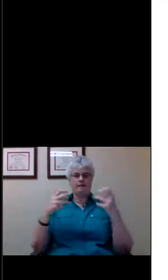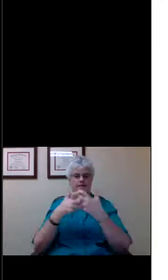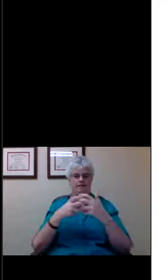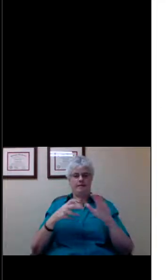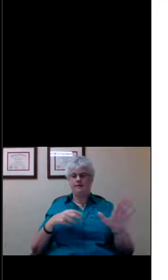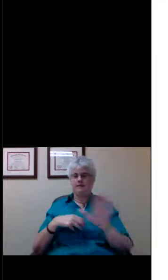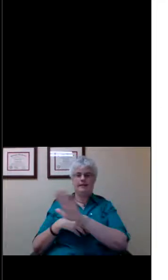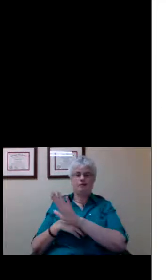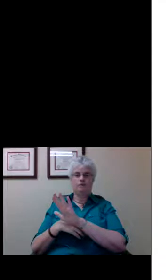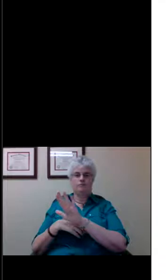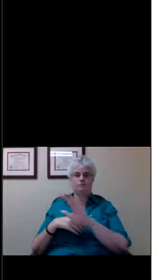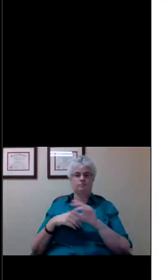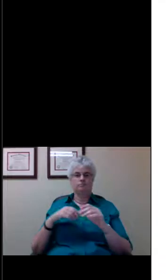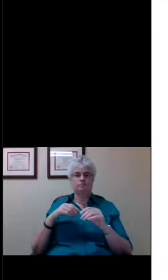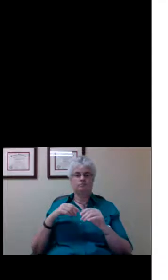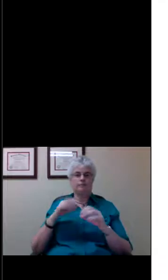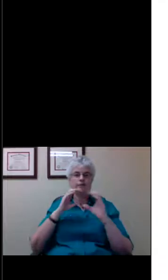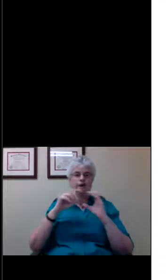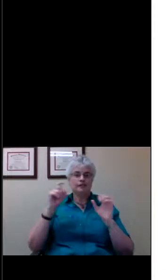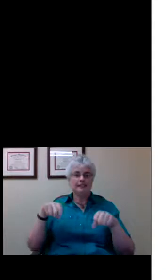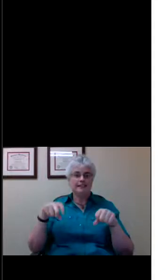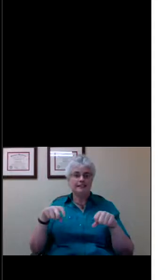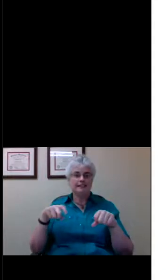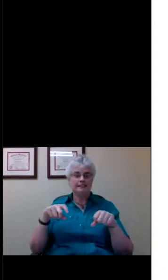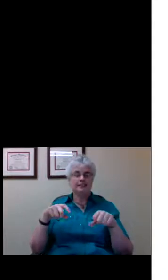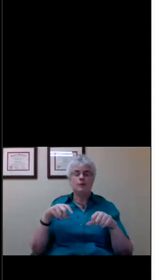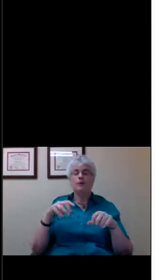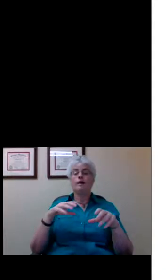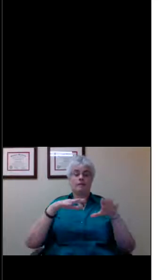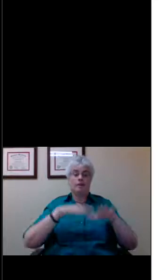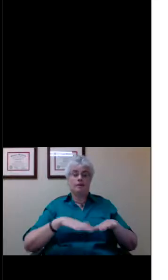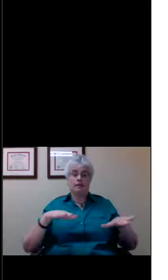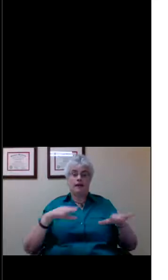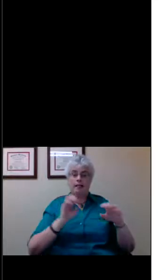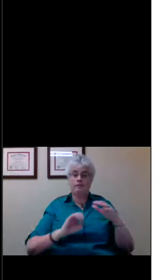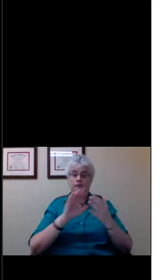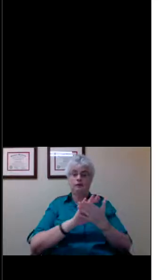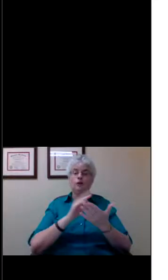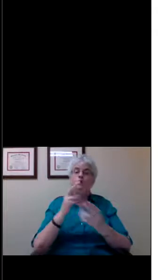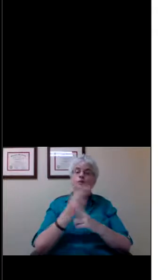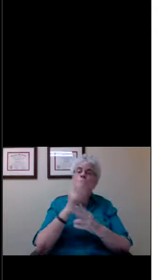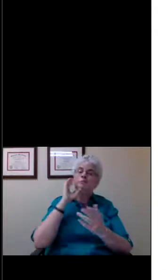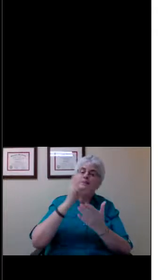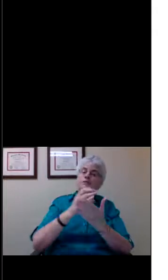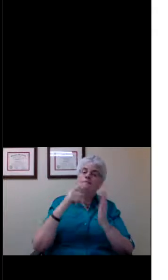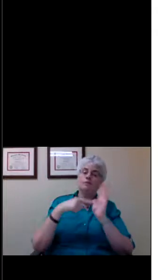So we had to modify and adapt to their communication needs. With elementary